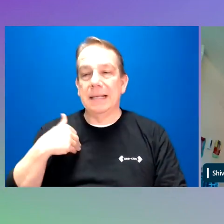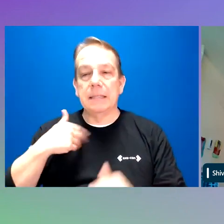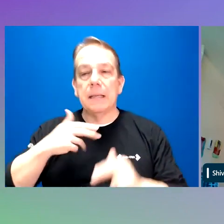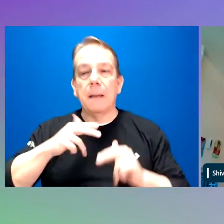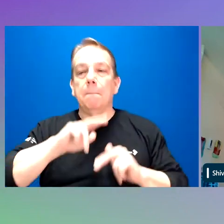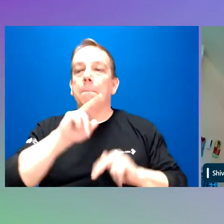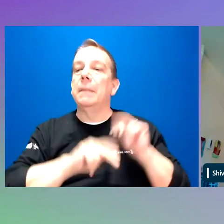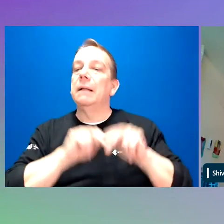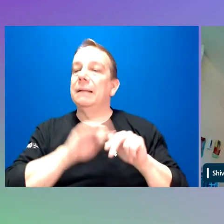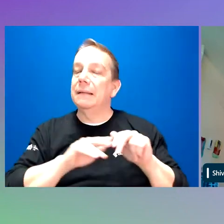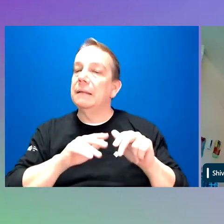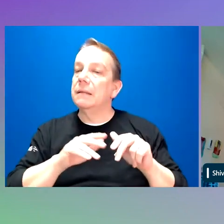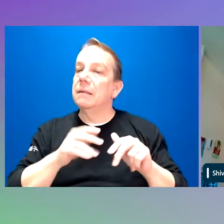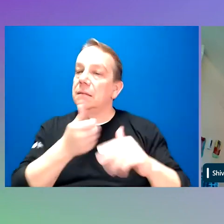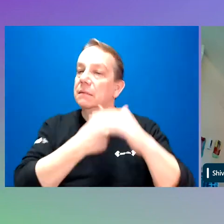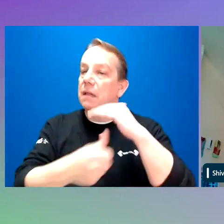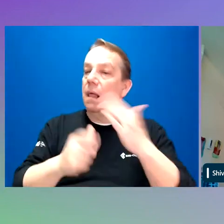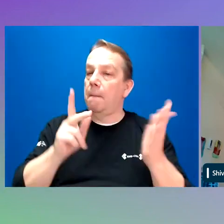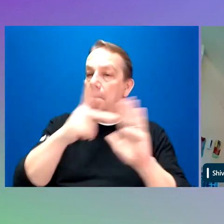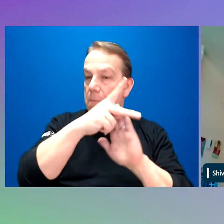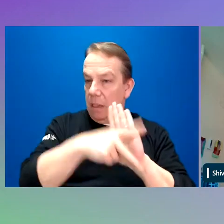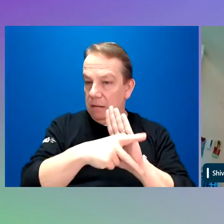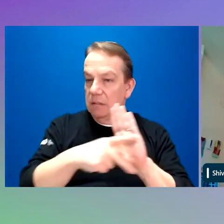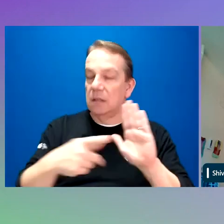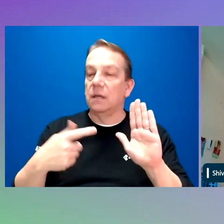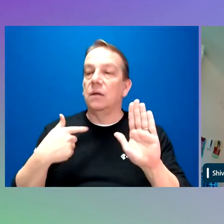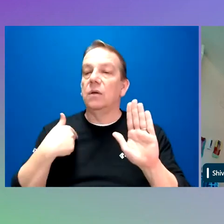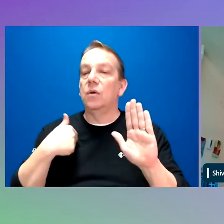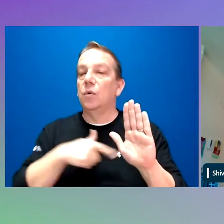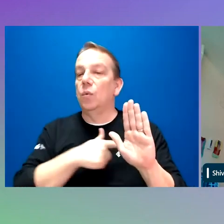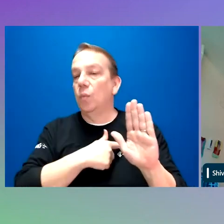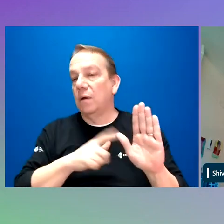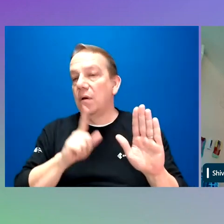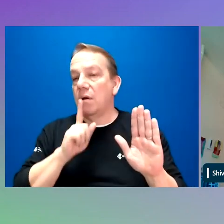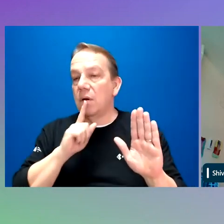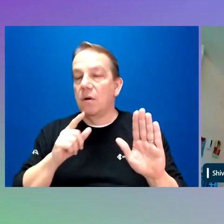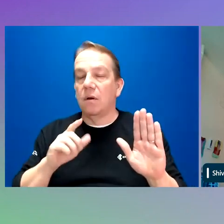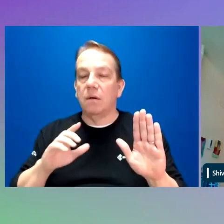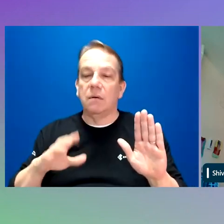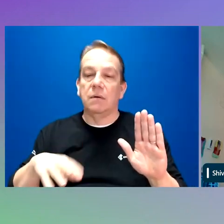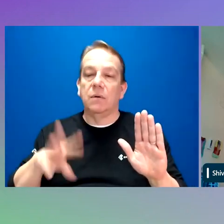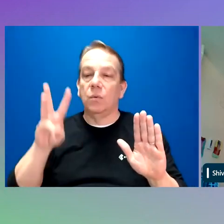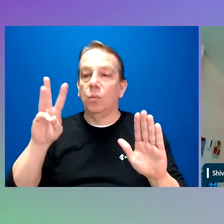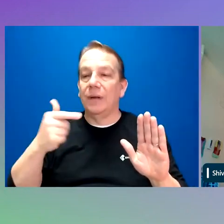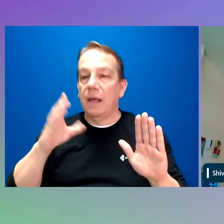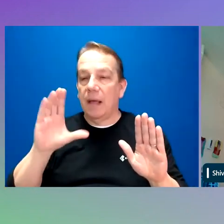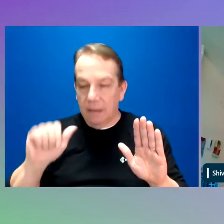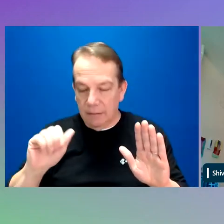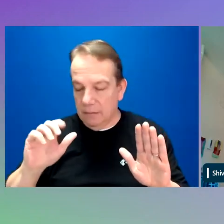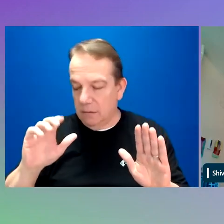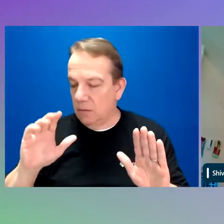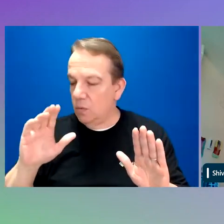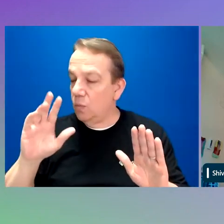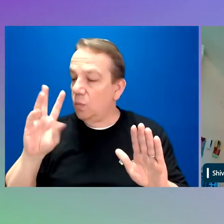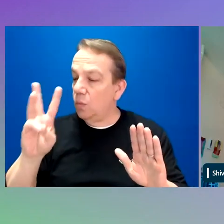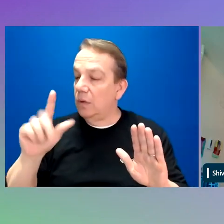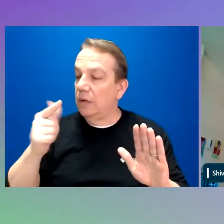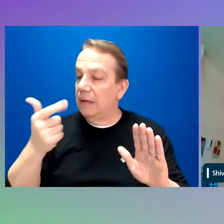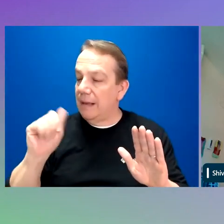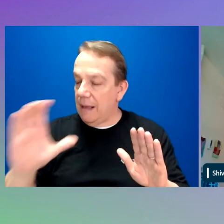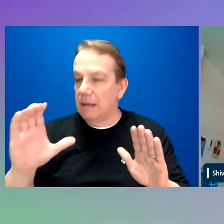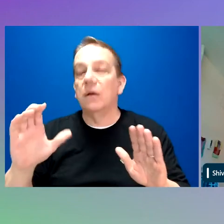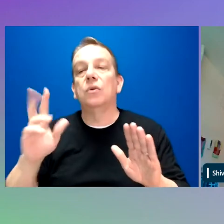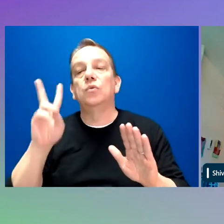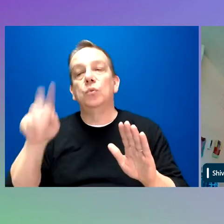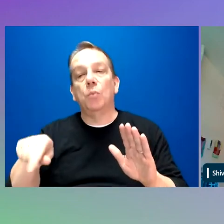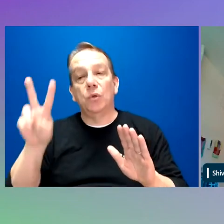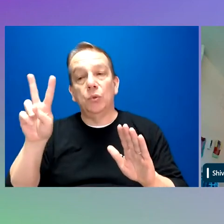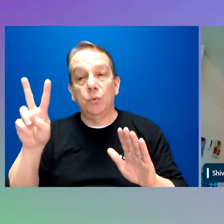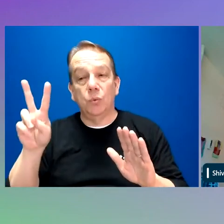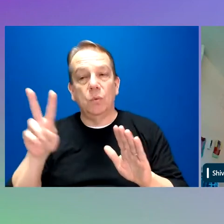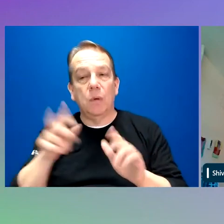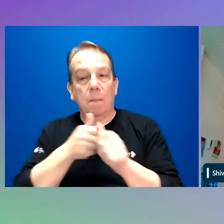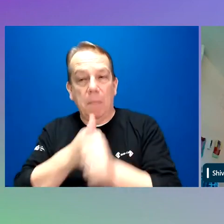we are we wcaG 2.2 conformance.